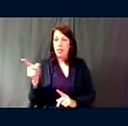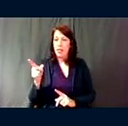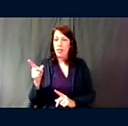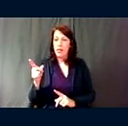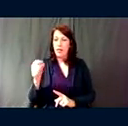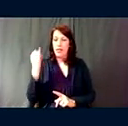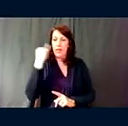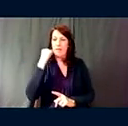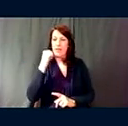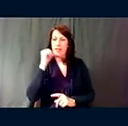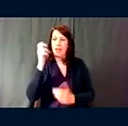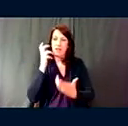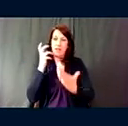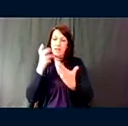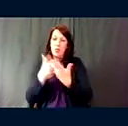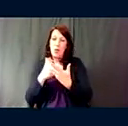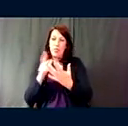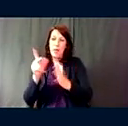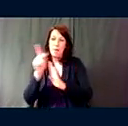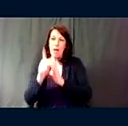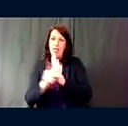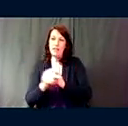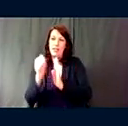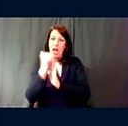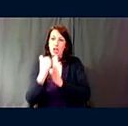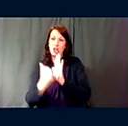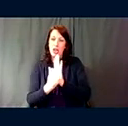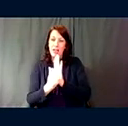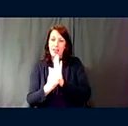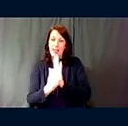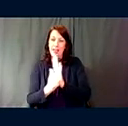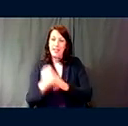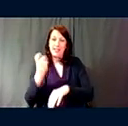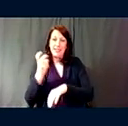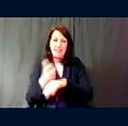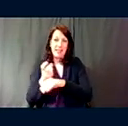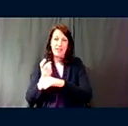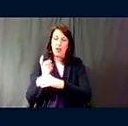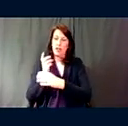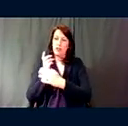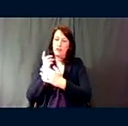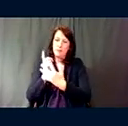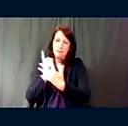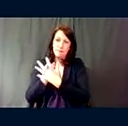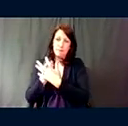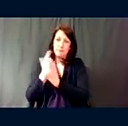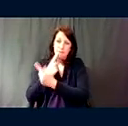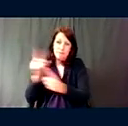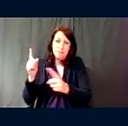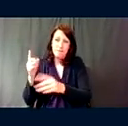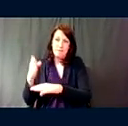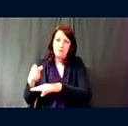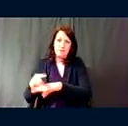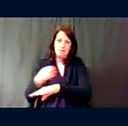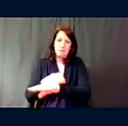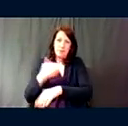THAT PEOPLE -- THAT IF IT DOESN'T GEL WITH THE POLICY AGENDA IT'S VERY DIFFICULT TO MAKE PROGRESS.